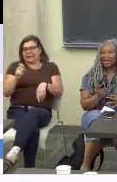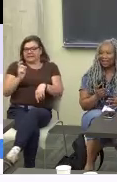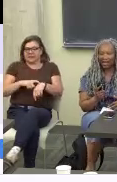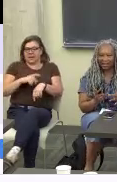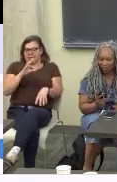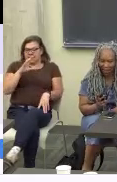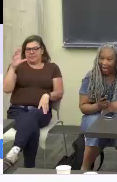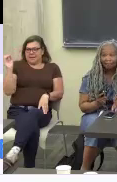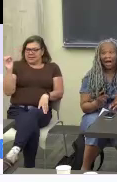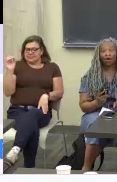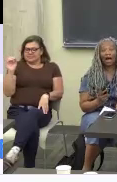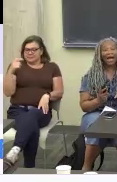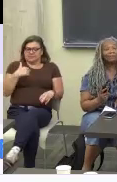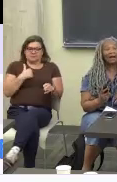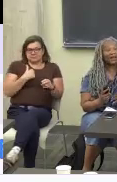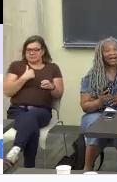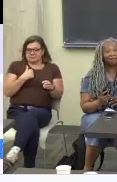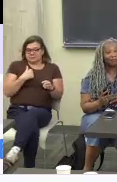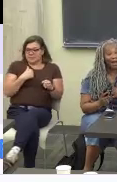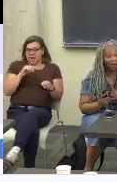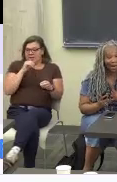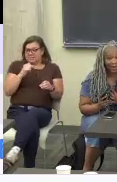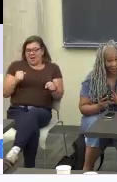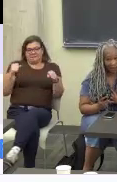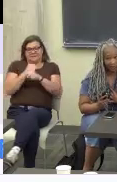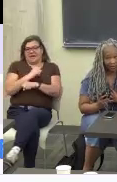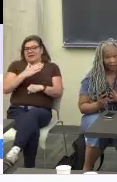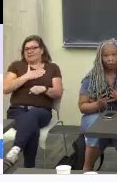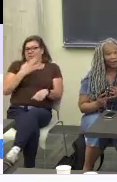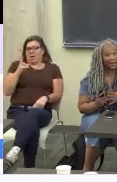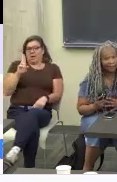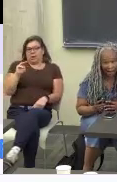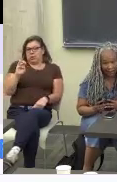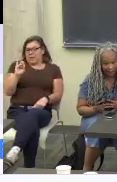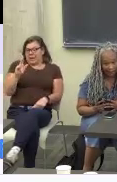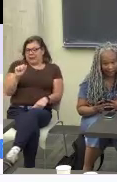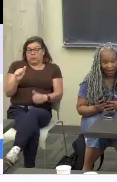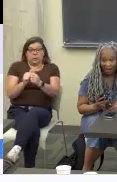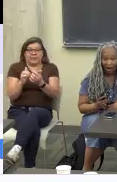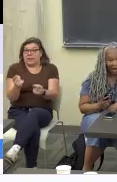And, you know, like I am not i am not fighting for my humanity with anybody.